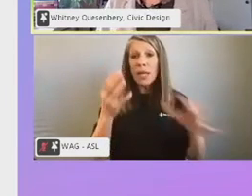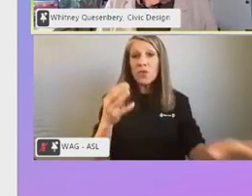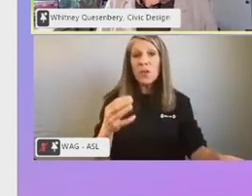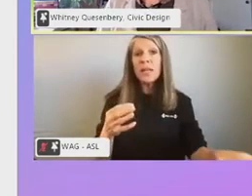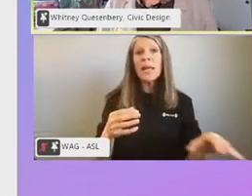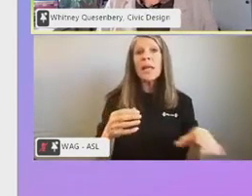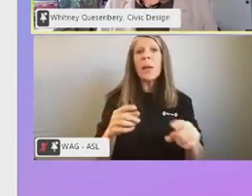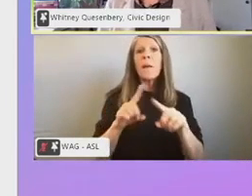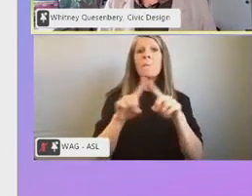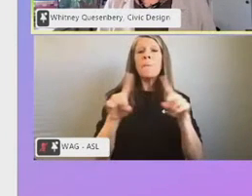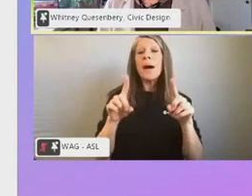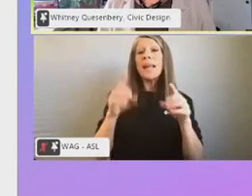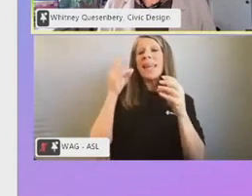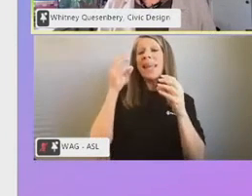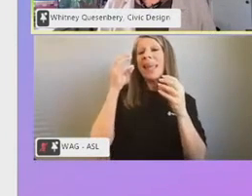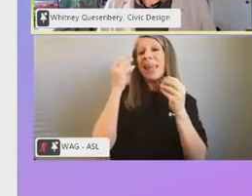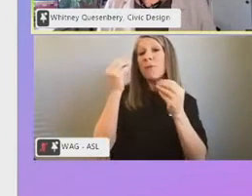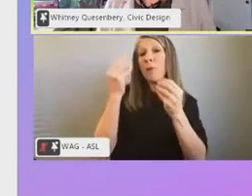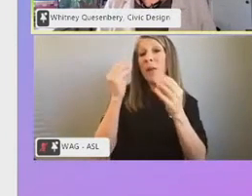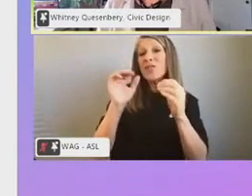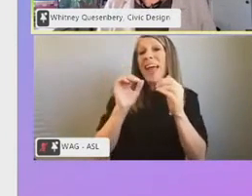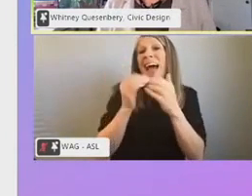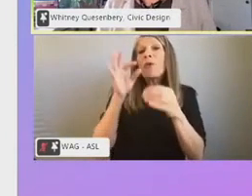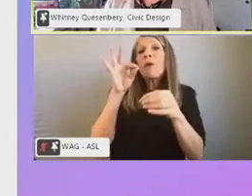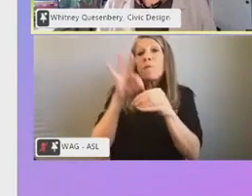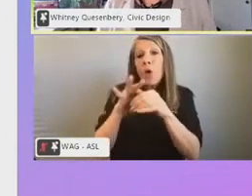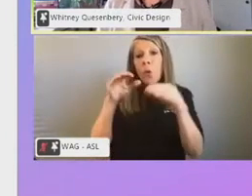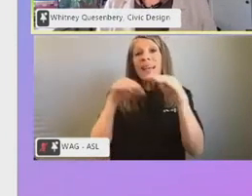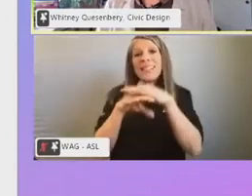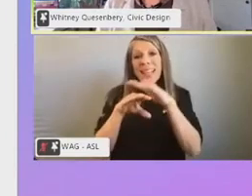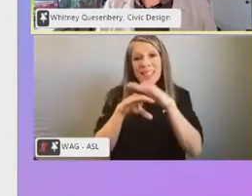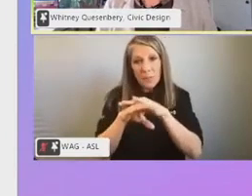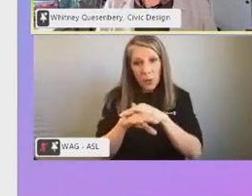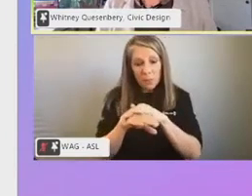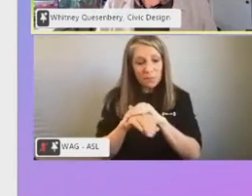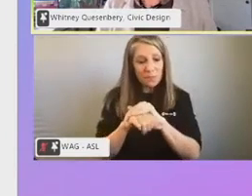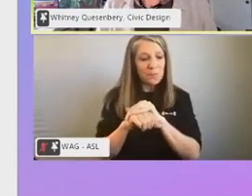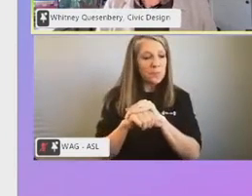experience. My last example is from the work we have been doing on accessible information. Accessible